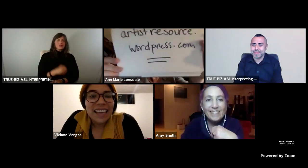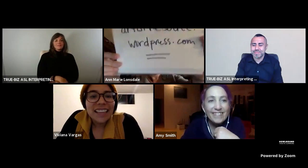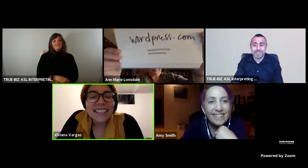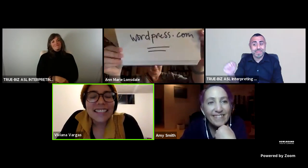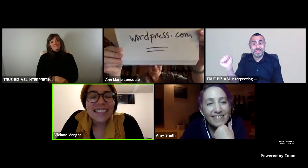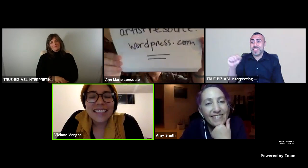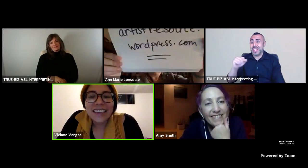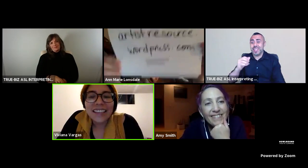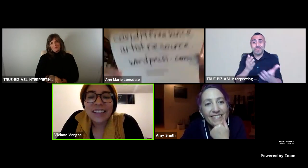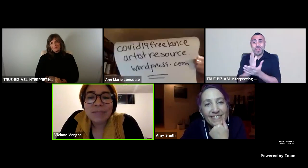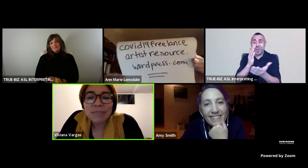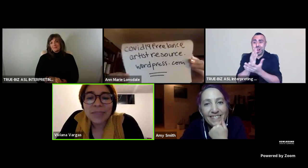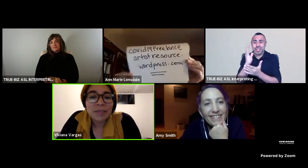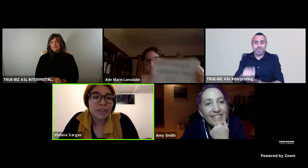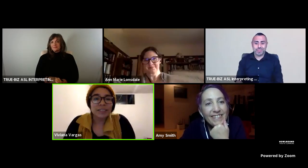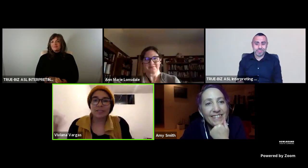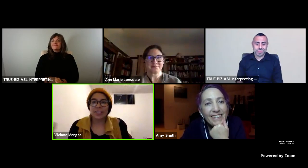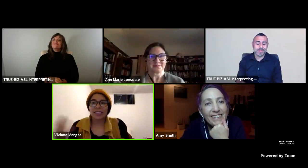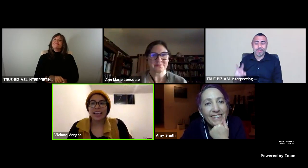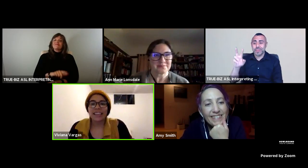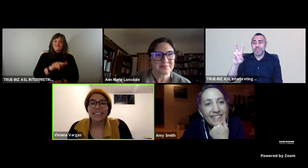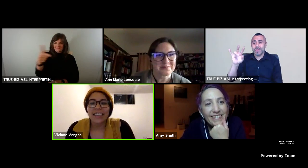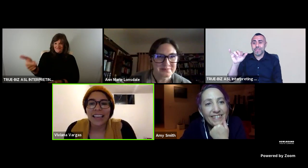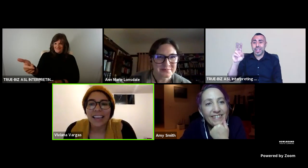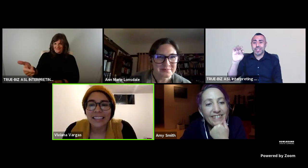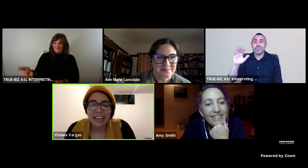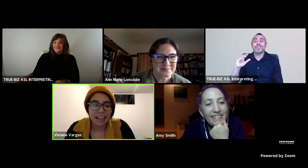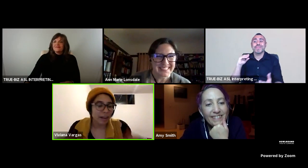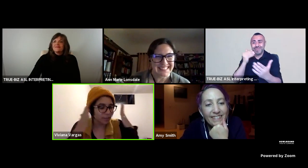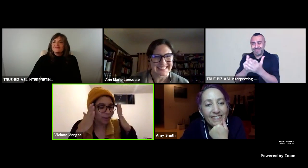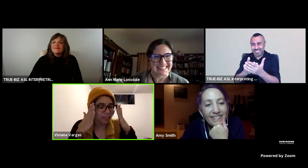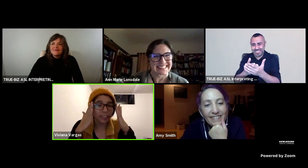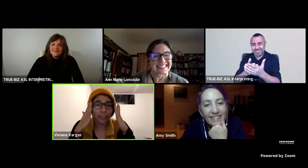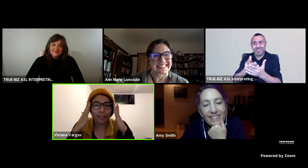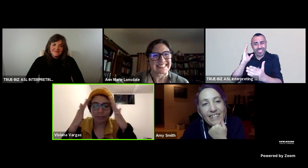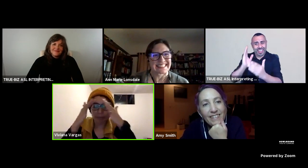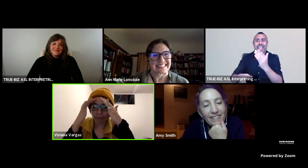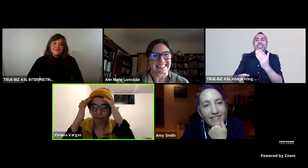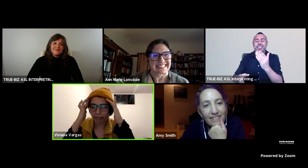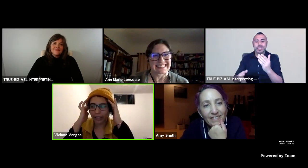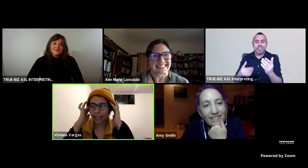Yes, so we're reaching the end. And I just wanted to reflect,